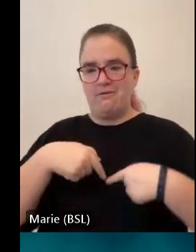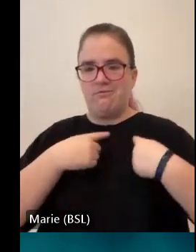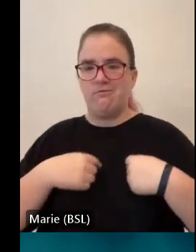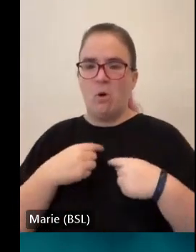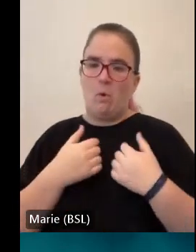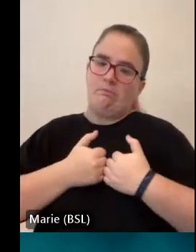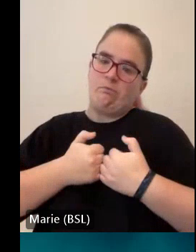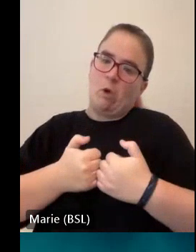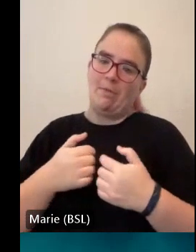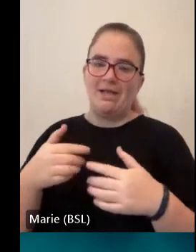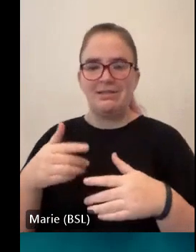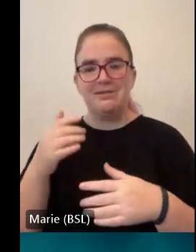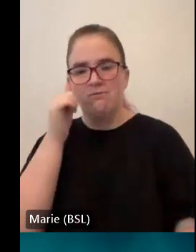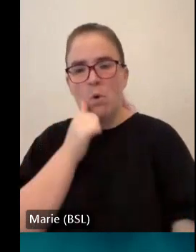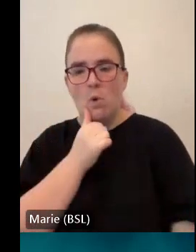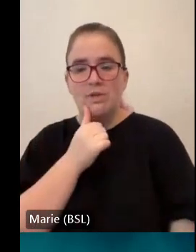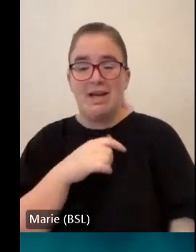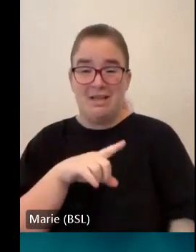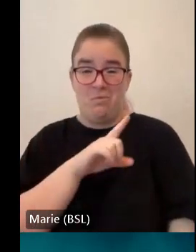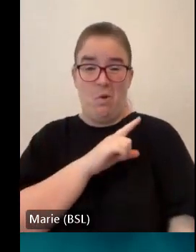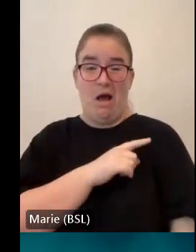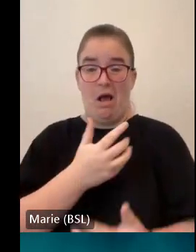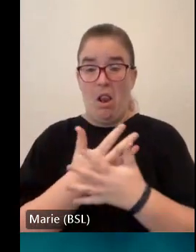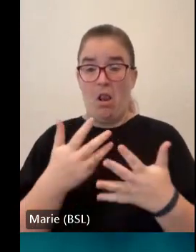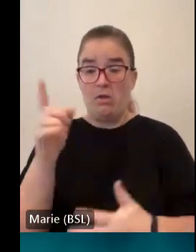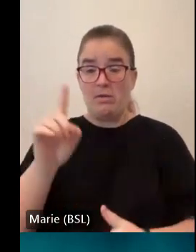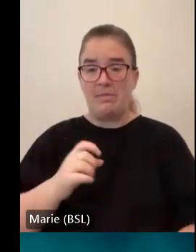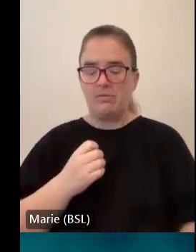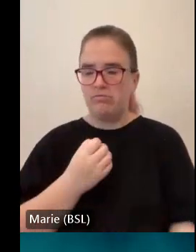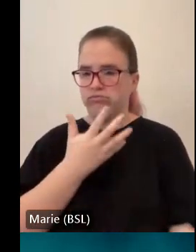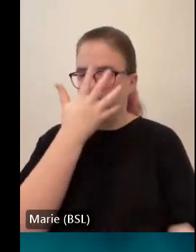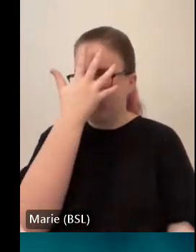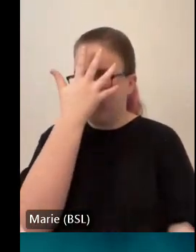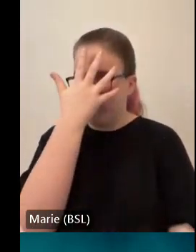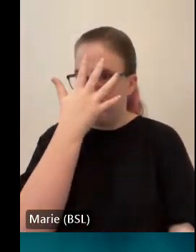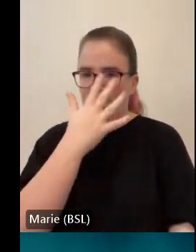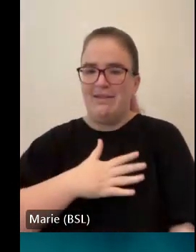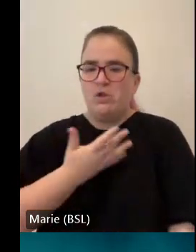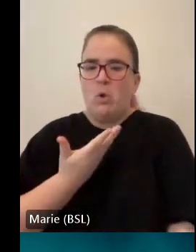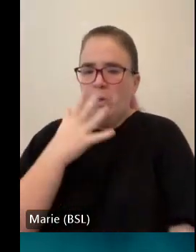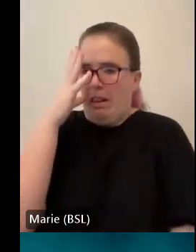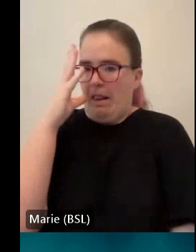And sadly, that's because a lot of people feel embarrassed and ashamed and and don't want to report the crime.